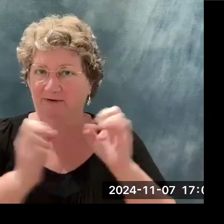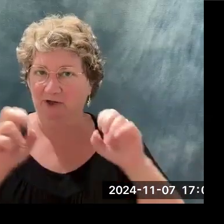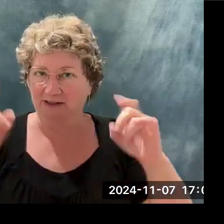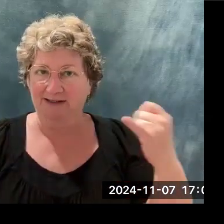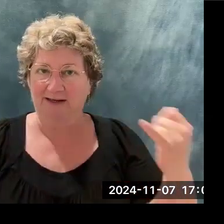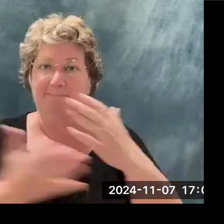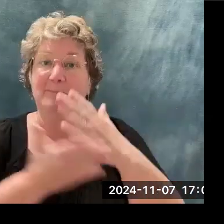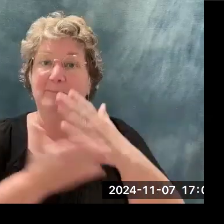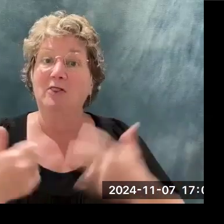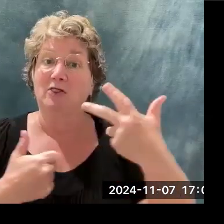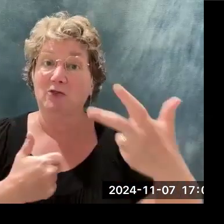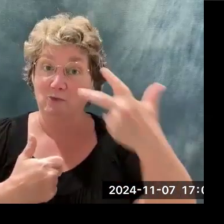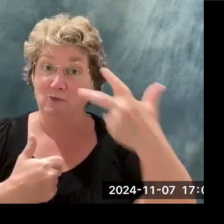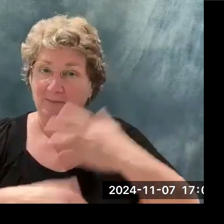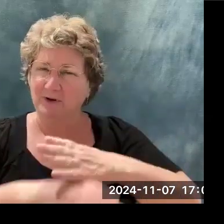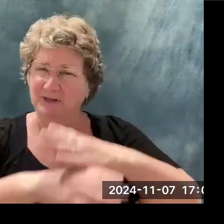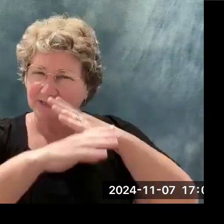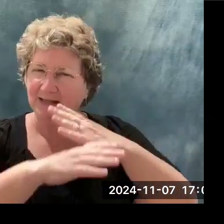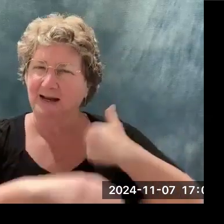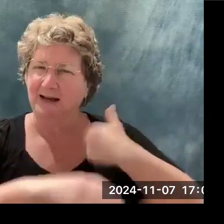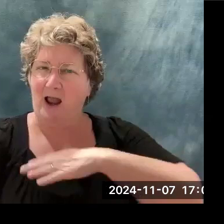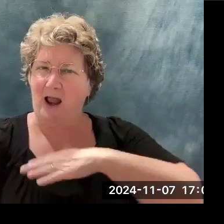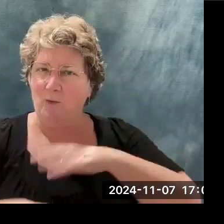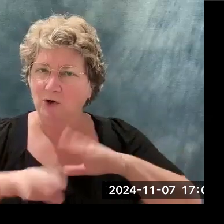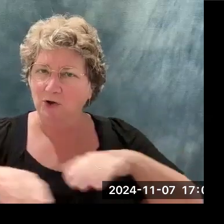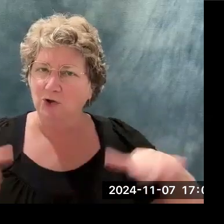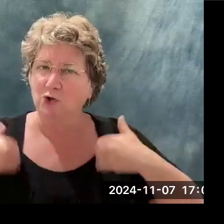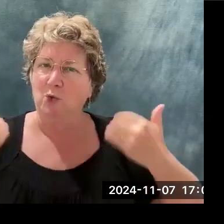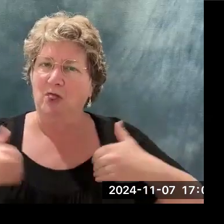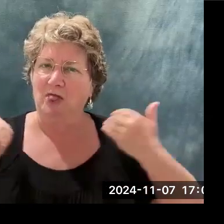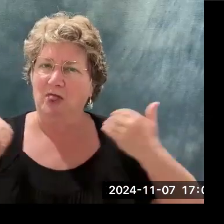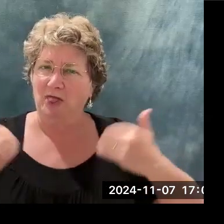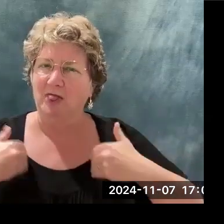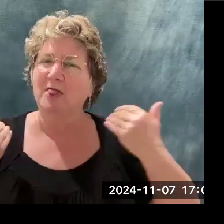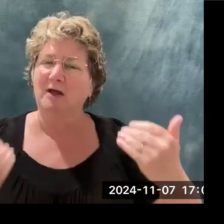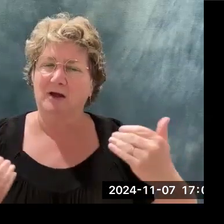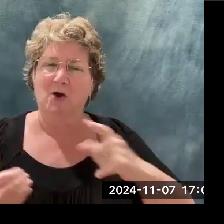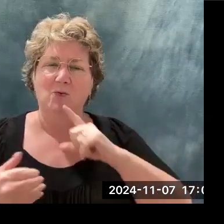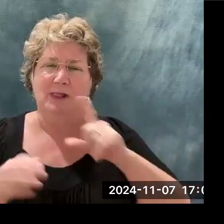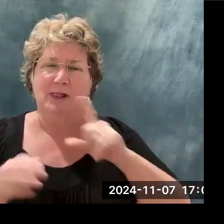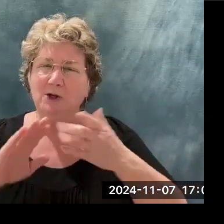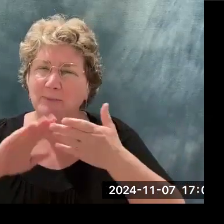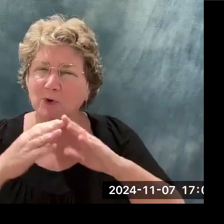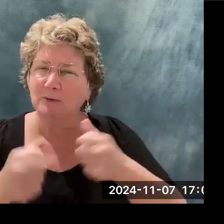a Community Approach to Suicide Prevention. Before we get started, I'd like to go over some of our Zoom features.